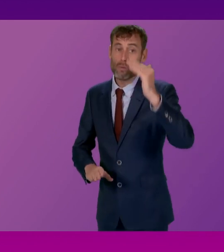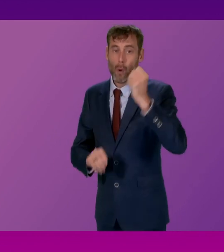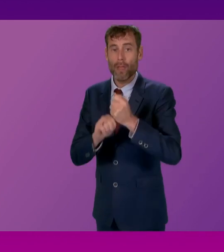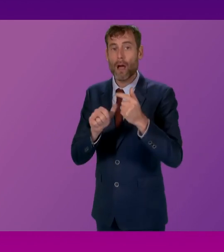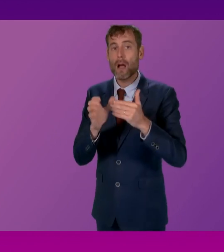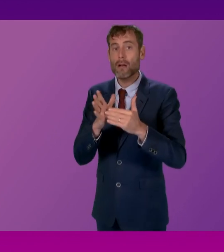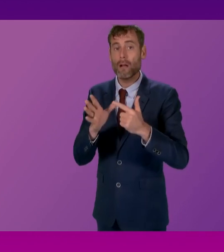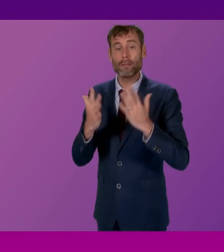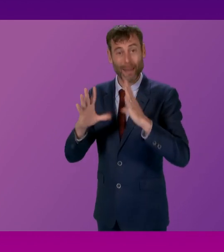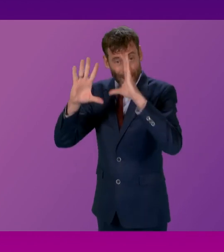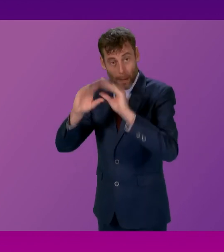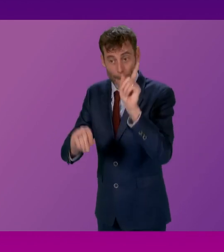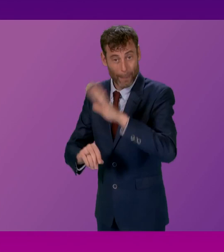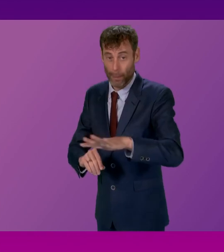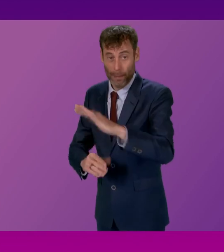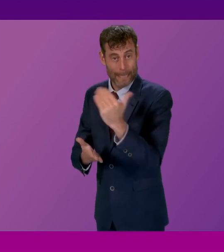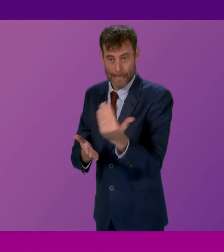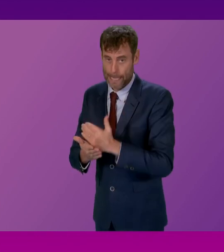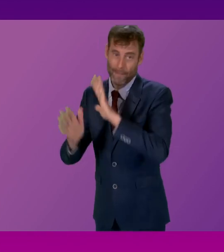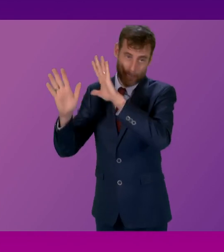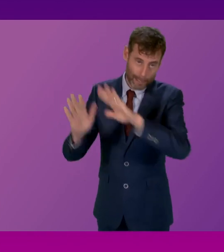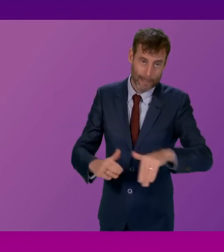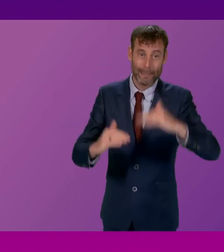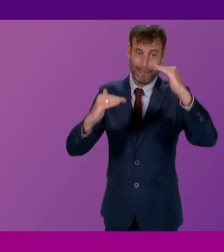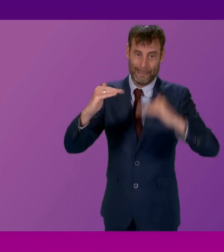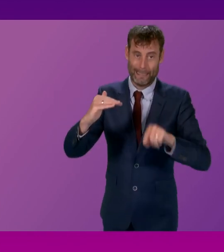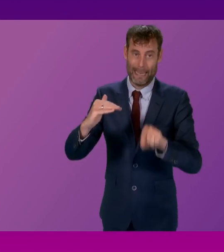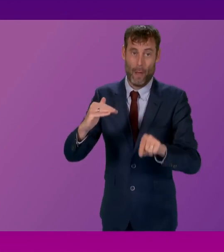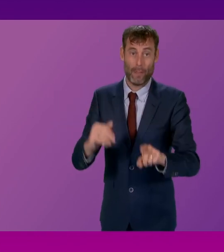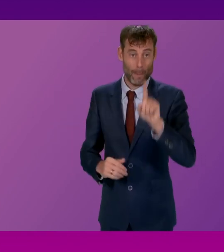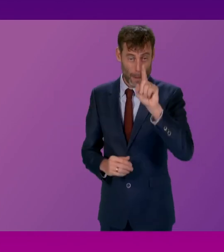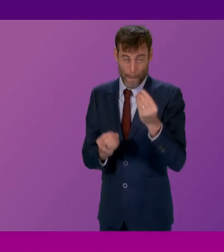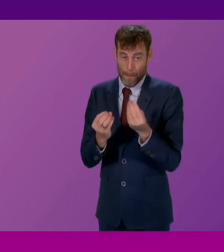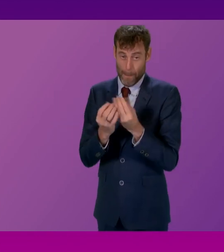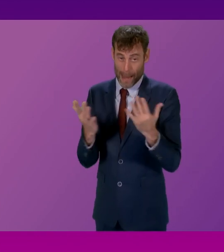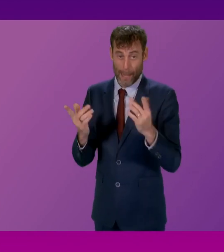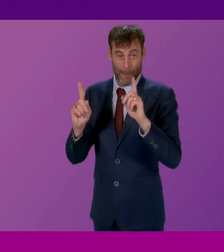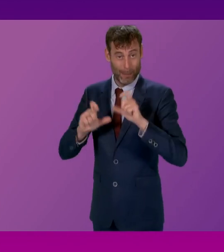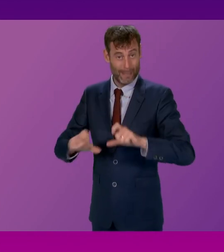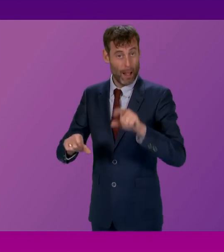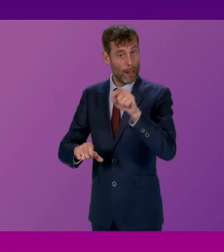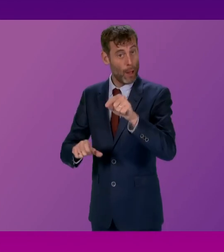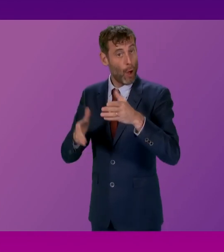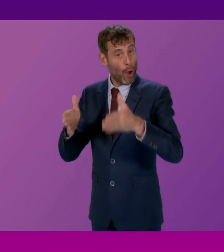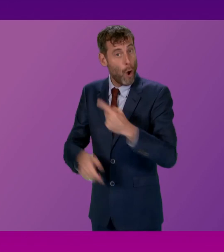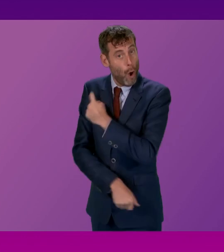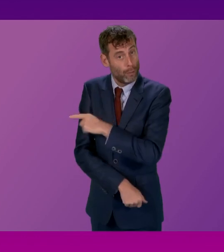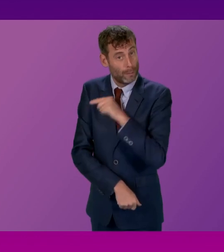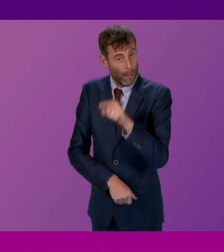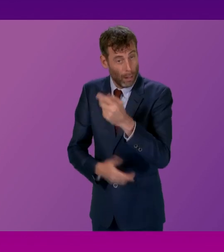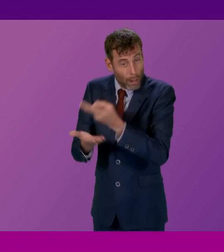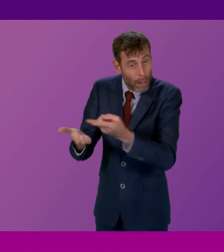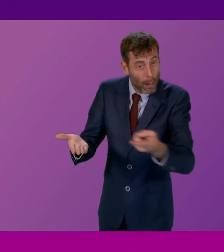Many people are lying injured and dying in hospitals, which are running out of fuel and